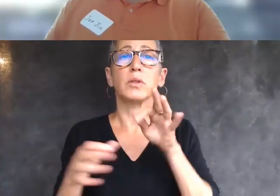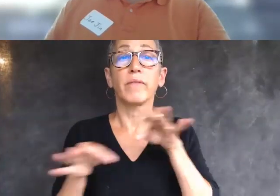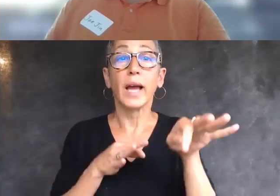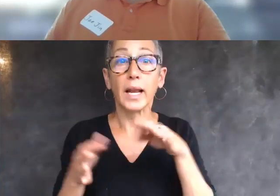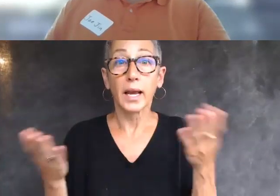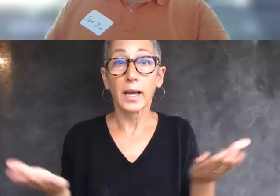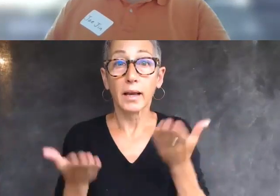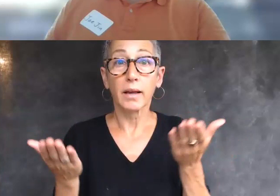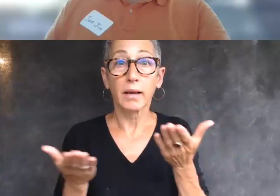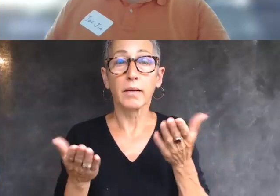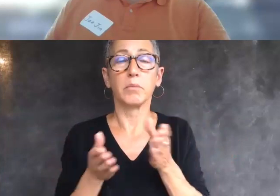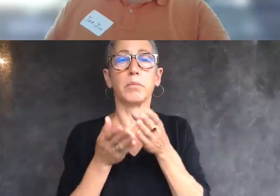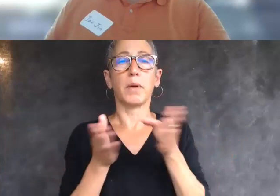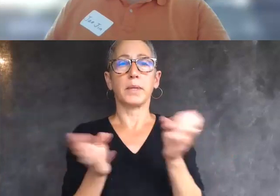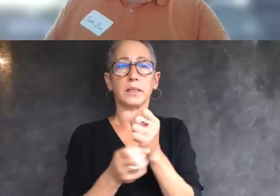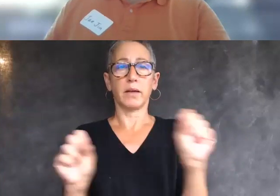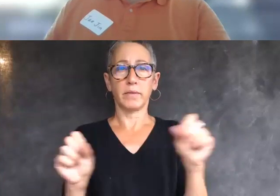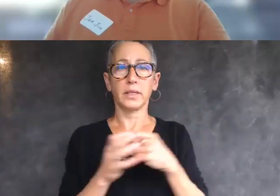the the real